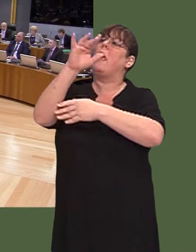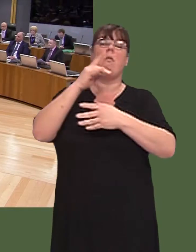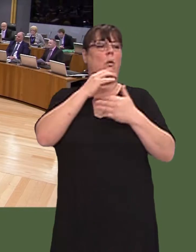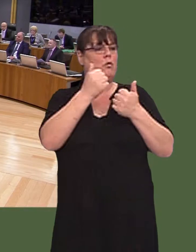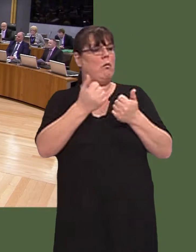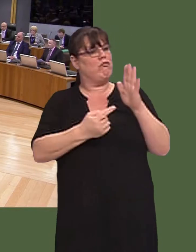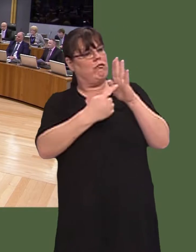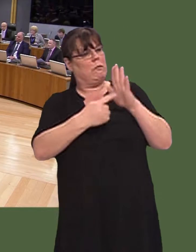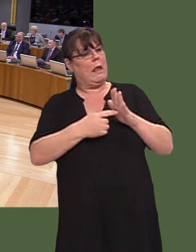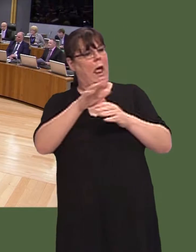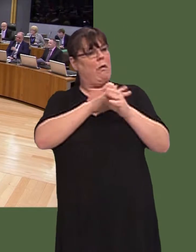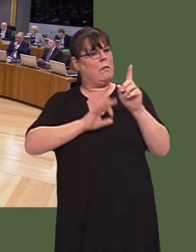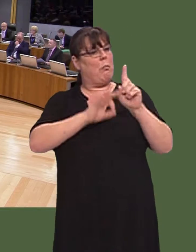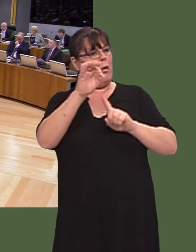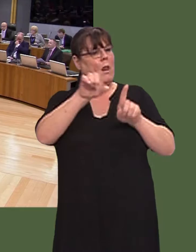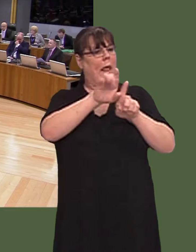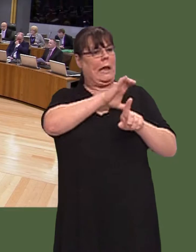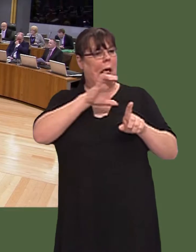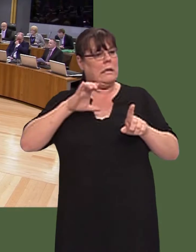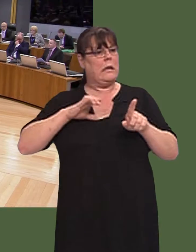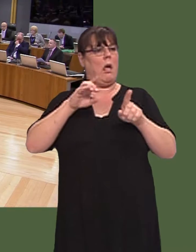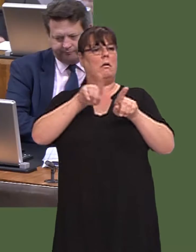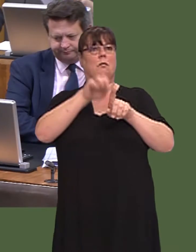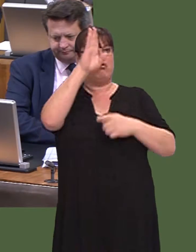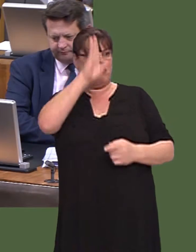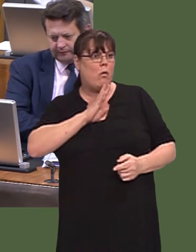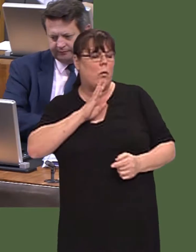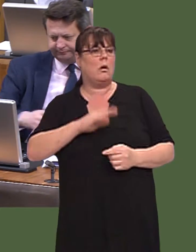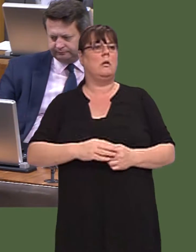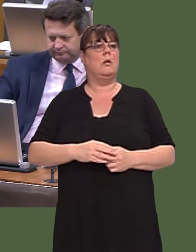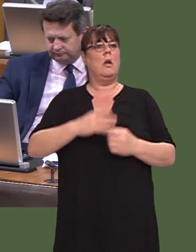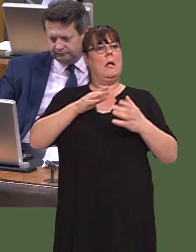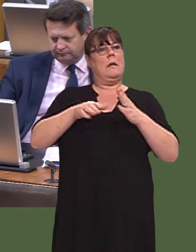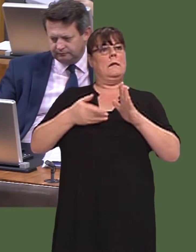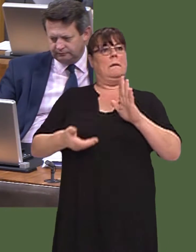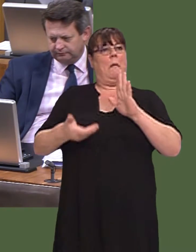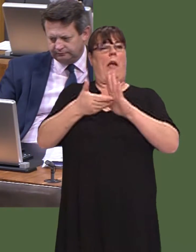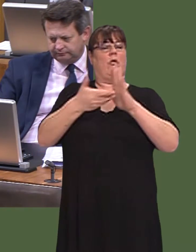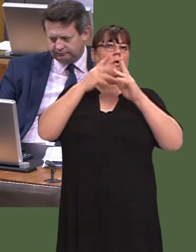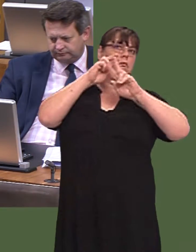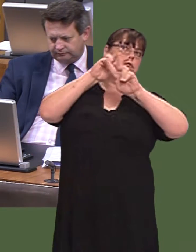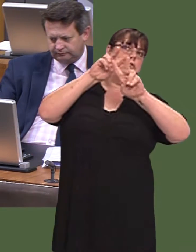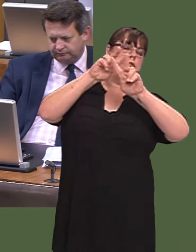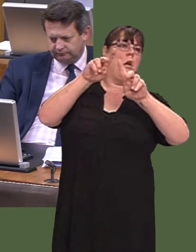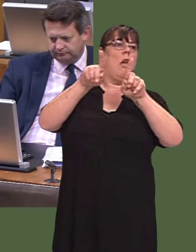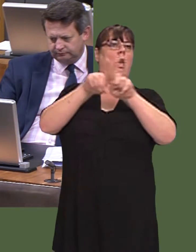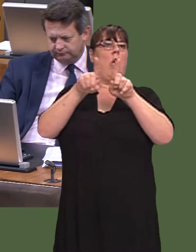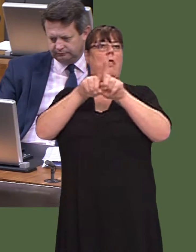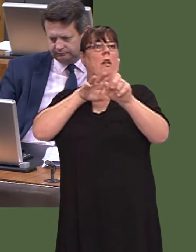The health board has maintained good performance in some key areas, including cancer, ambulance performance, and stroke. And, since being put in special measures, they have virtually eliminated diagnostic